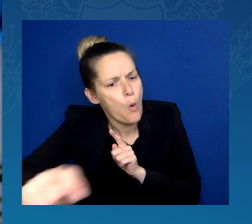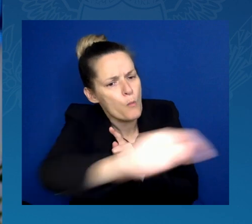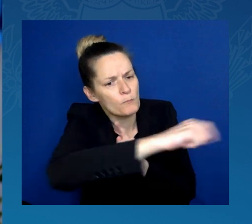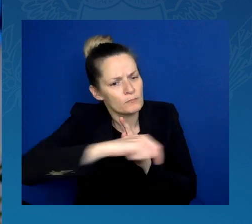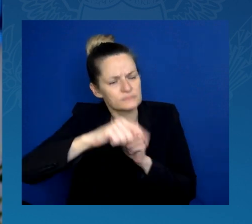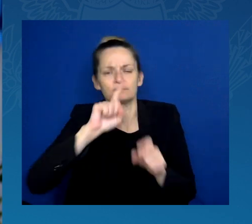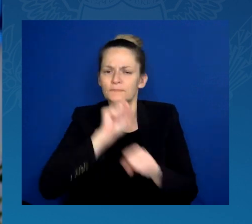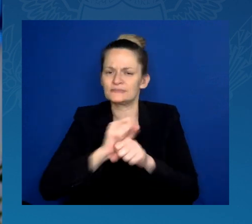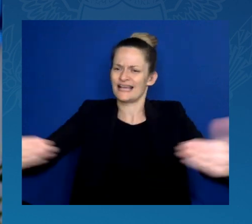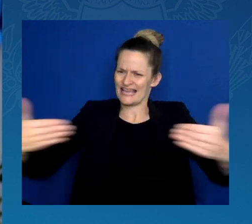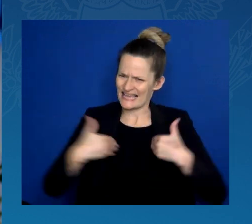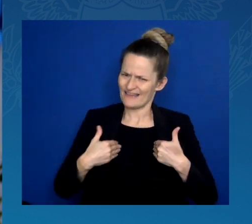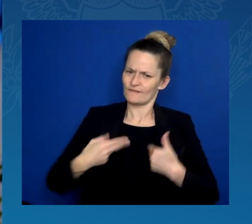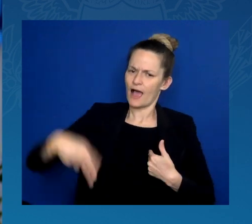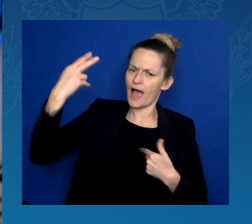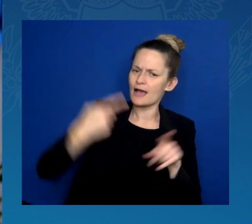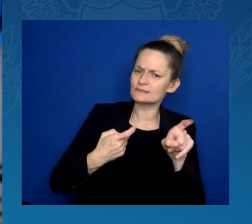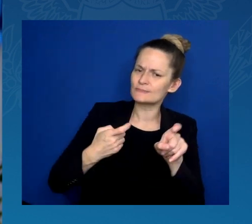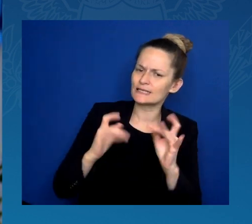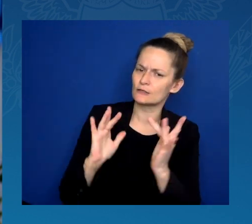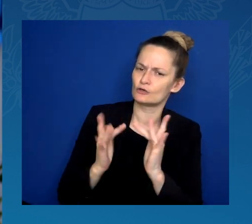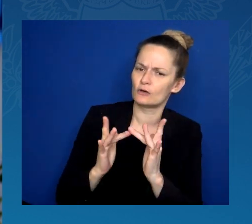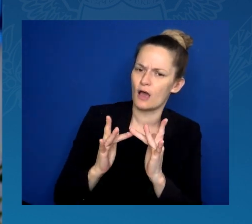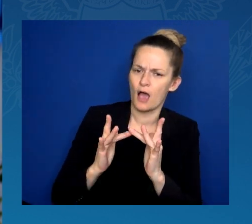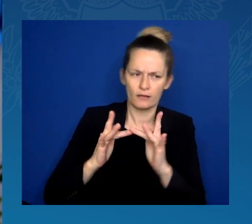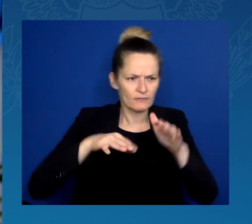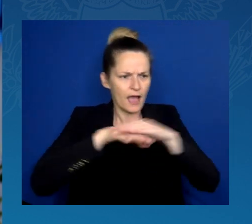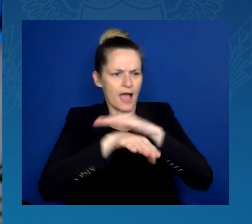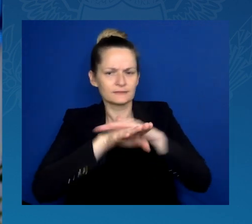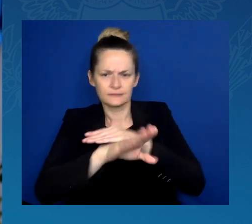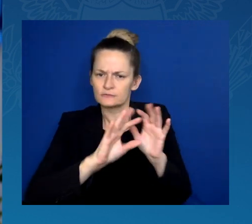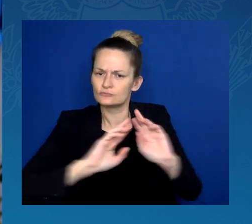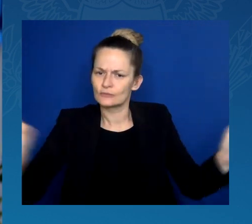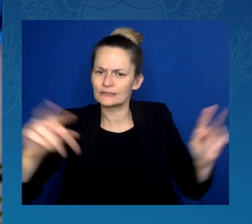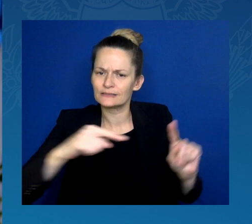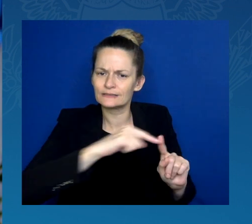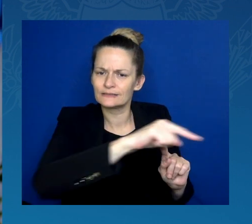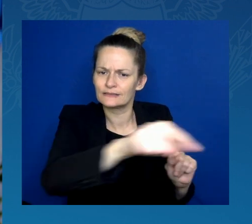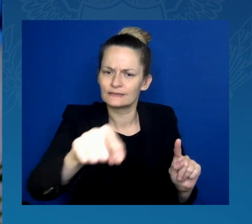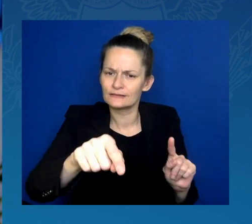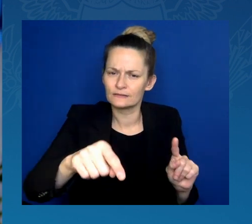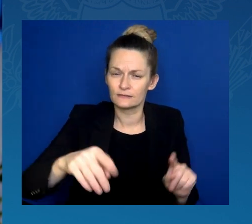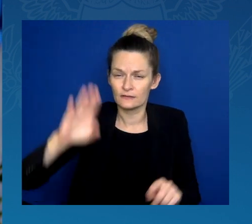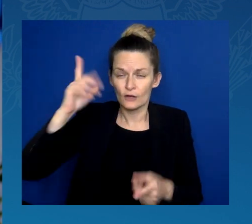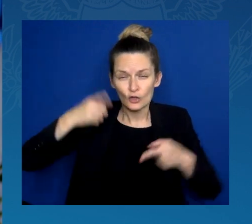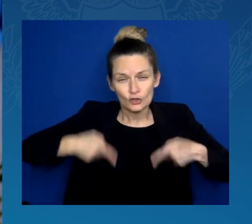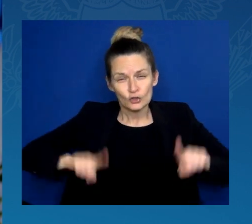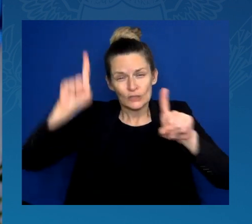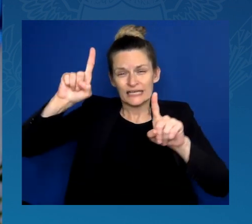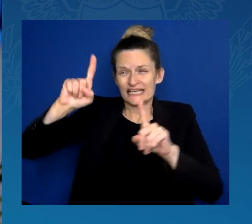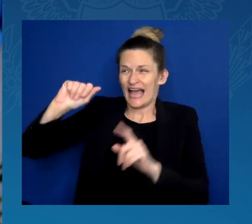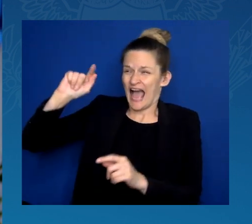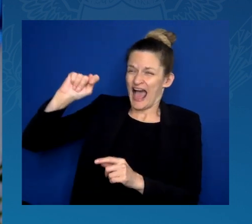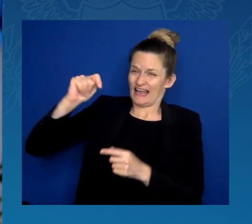Remember, during the height of the pandemic, all of the children and their families who otherwise did not have access